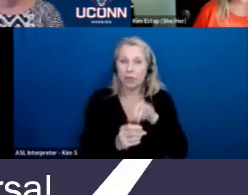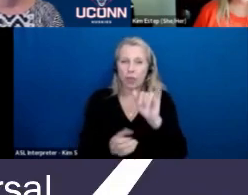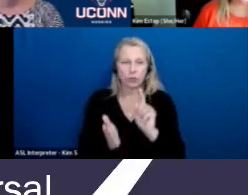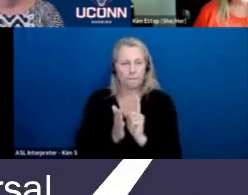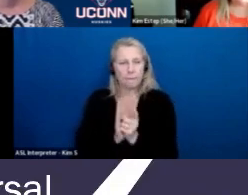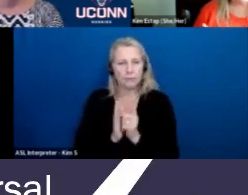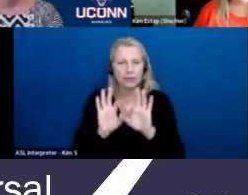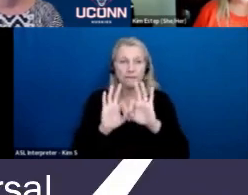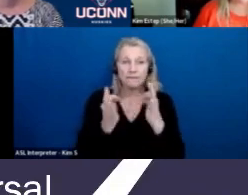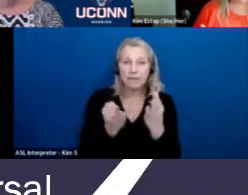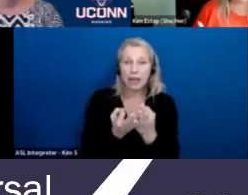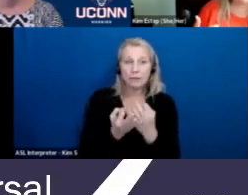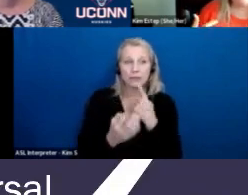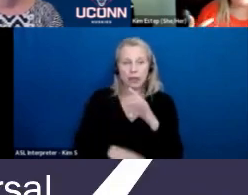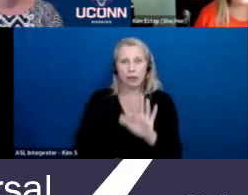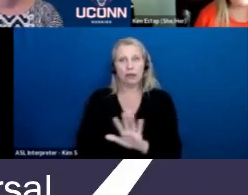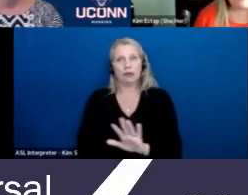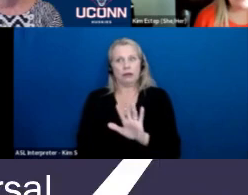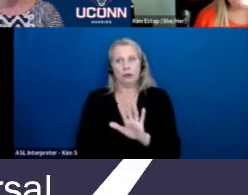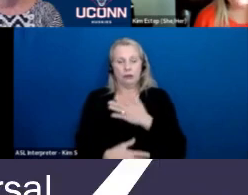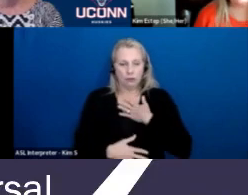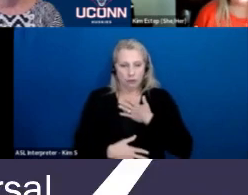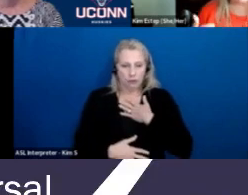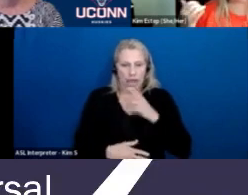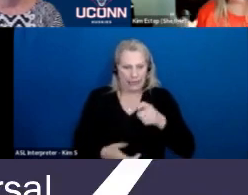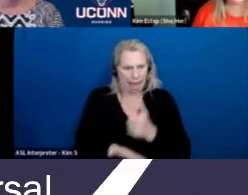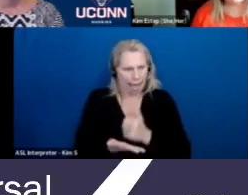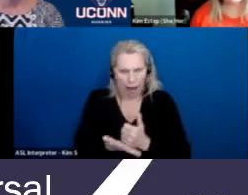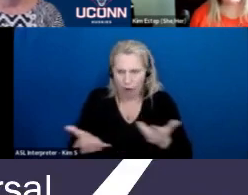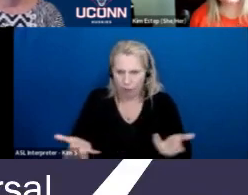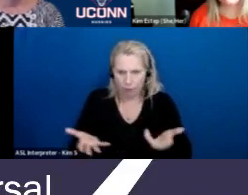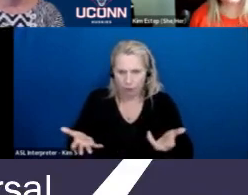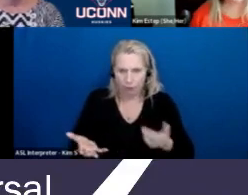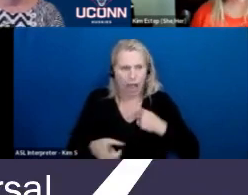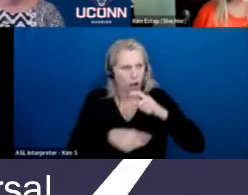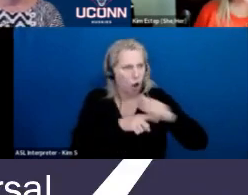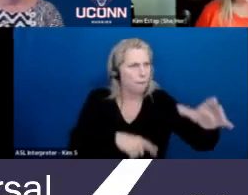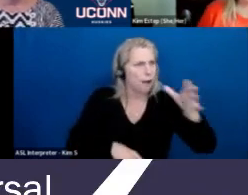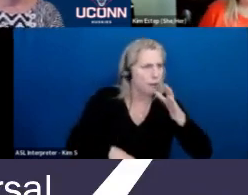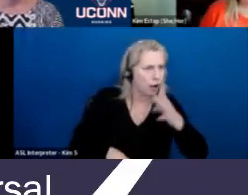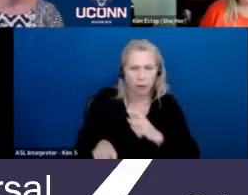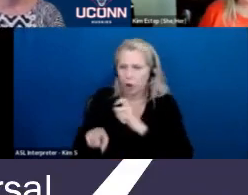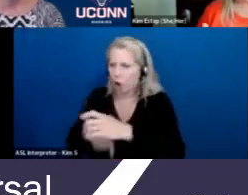families say, oh, I need help. Like, I've tried calling my mom, I've tried calling my dad, I